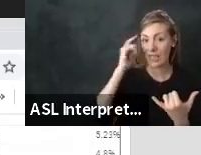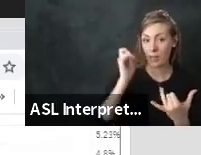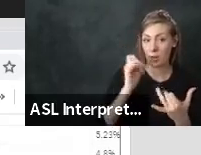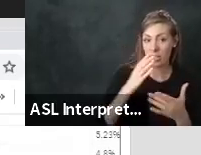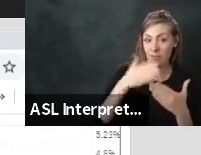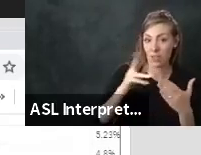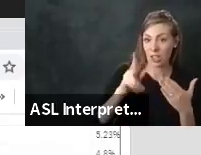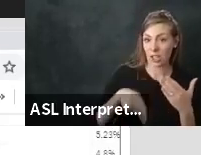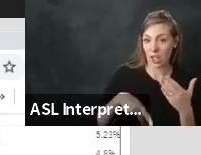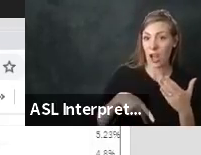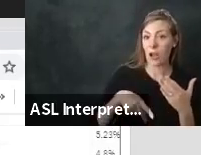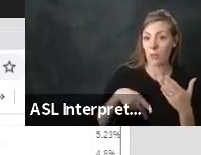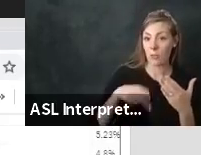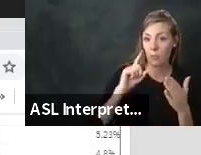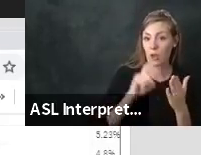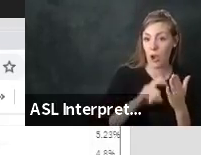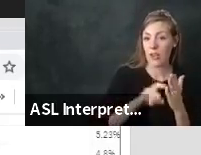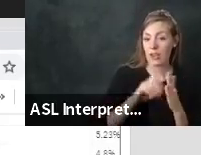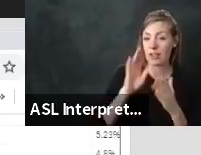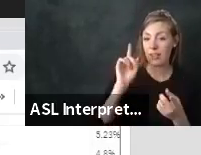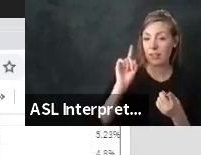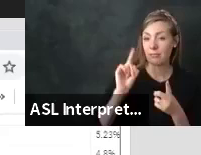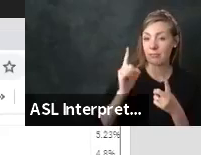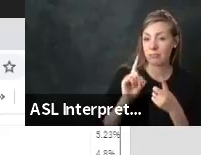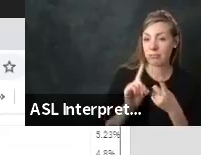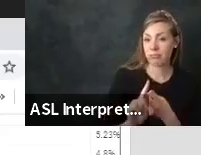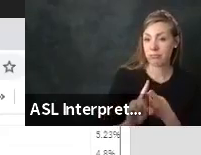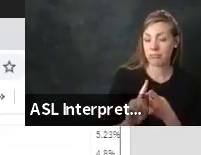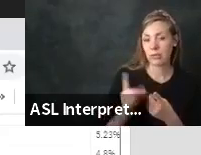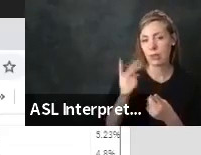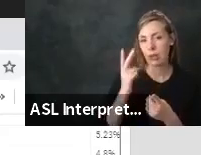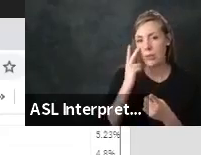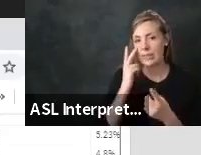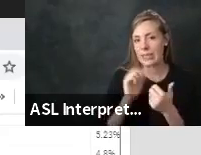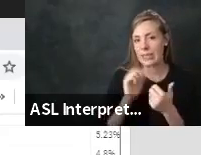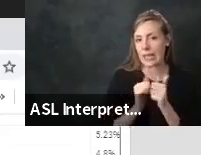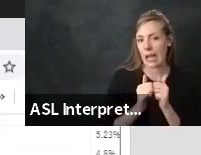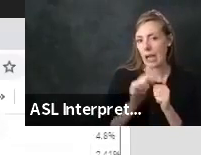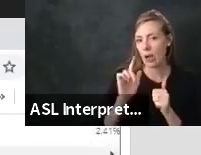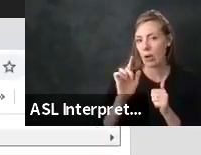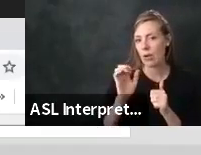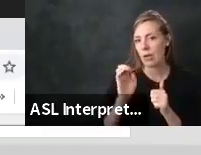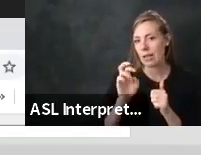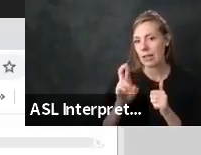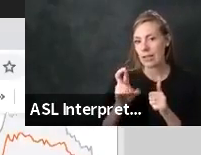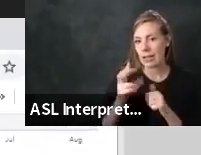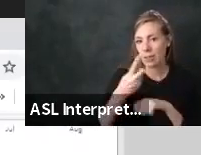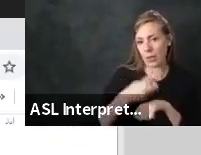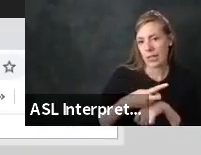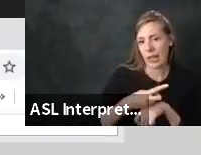We'll need to keep an eye is how Labor Day gatherings may change this or not.